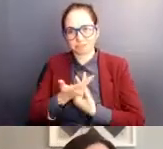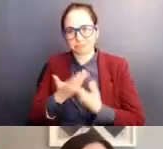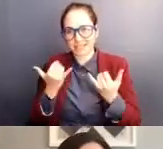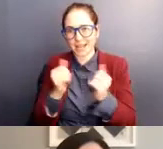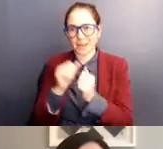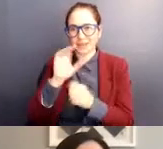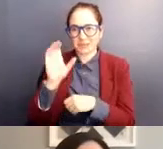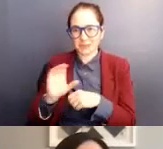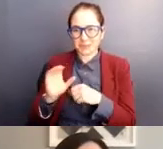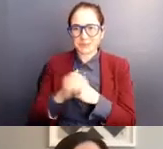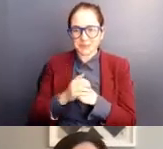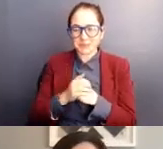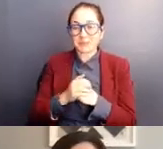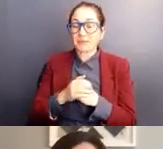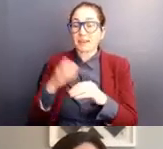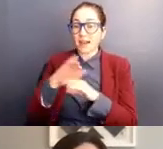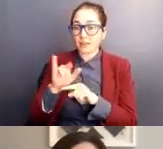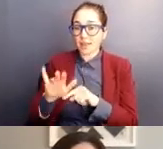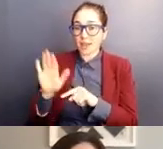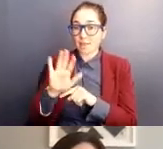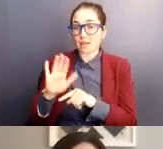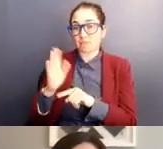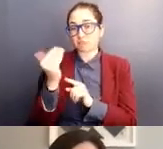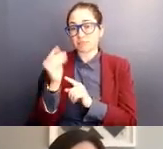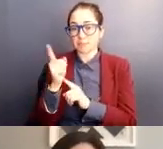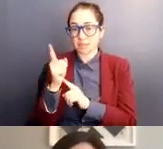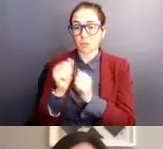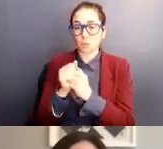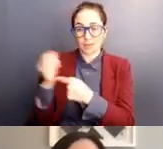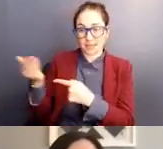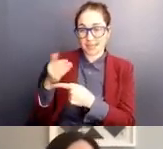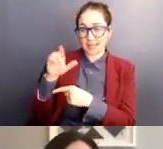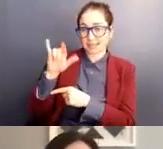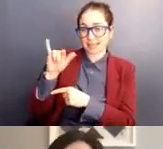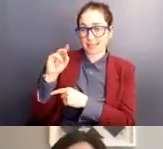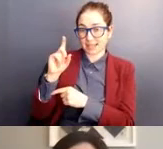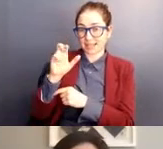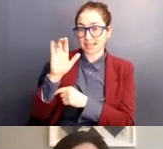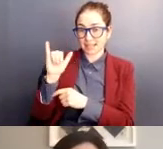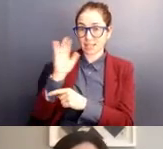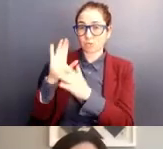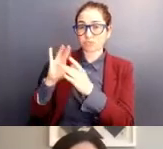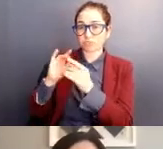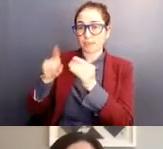And then we will have about 15 minutes with our guest, Lindsay Drexler, who will speak about her own experiences as a user